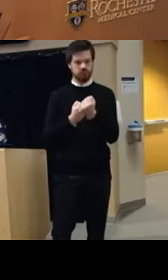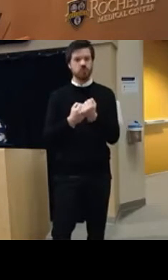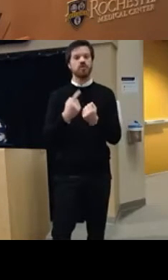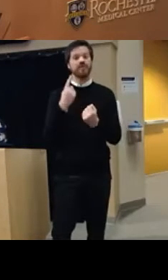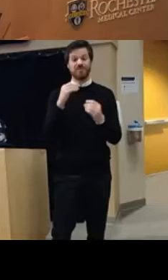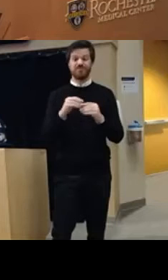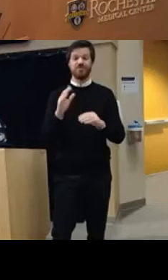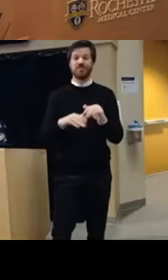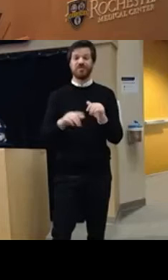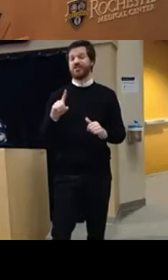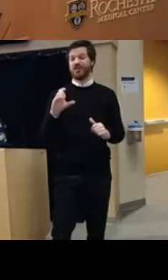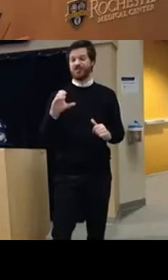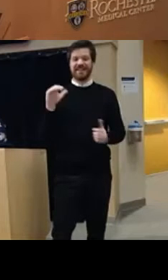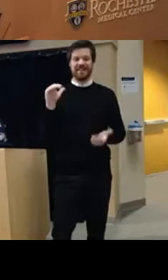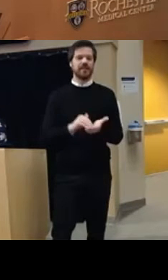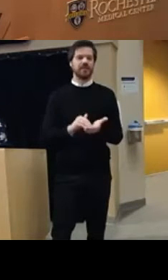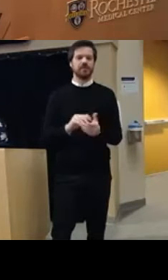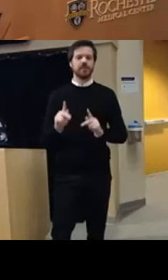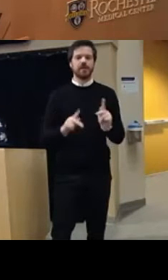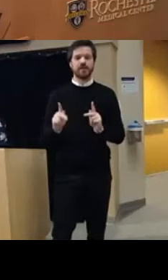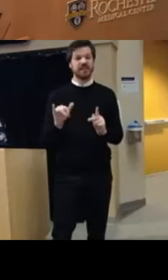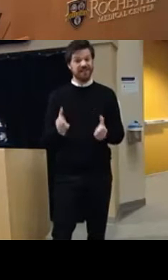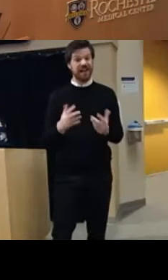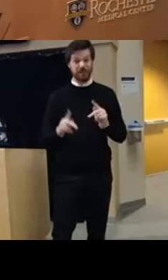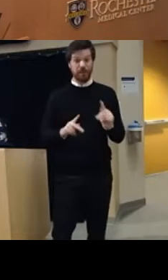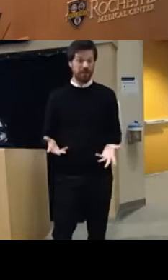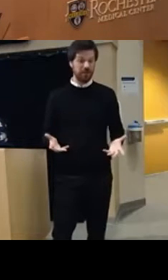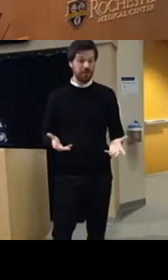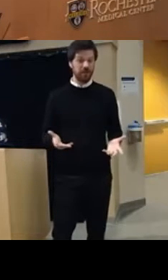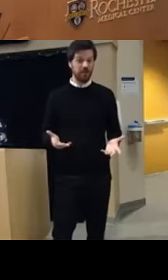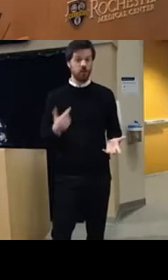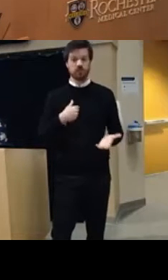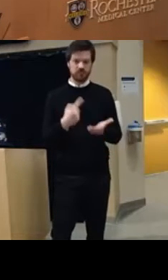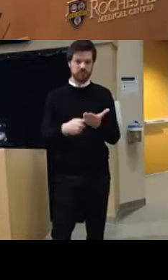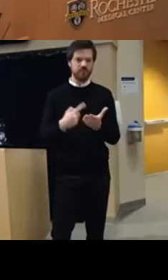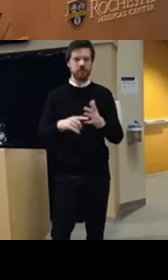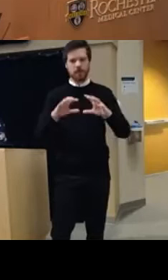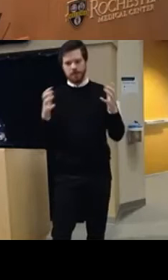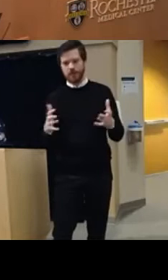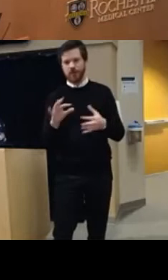well over 100,000 lives that's a lot of people um when you talk about sort of populationbased model